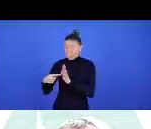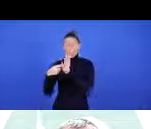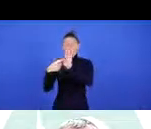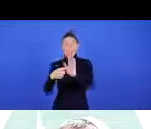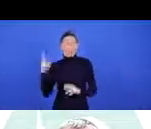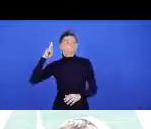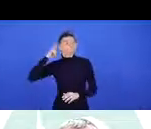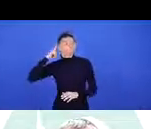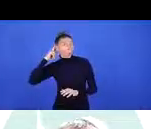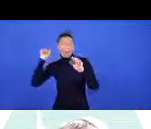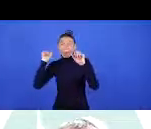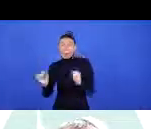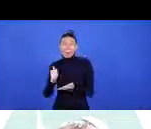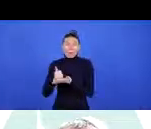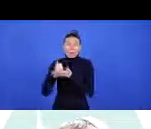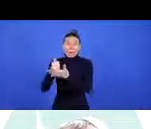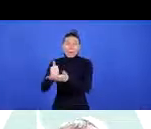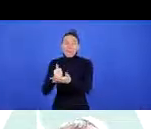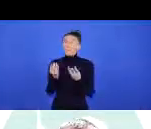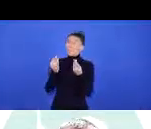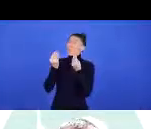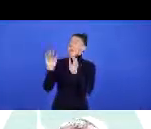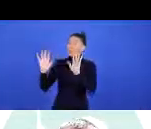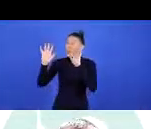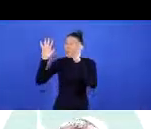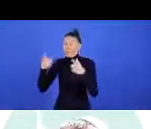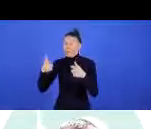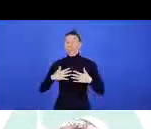contribute more than the best fitted hearing aids to